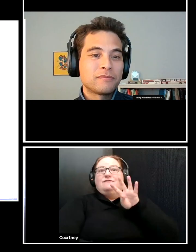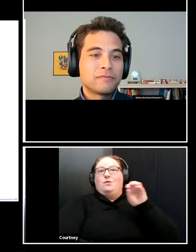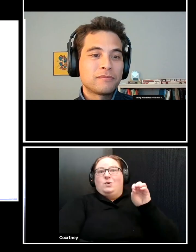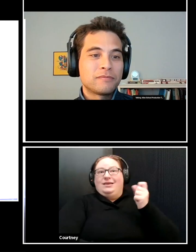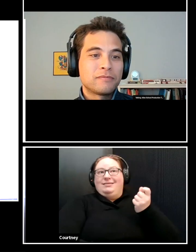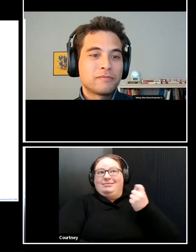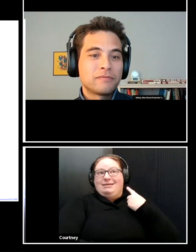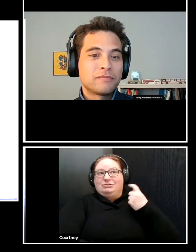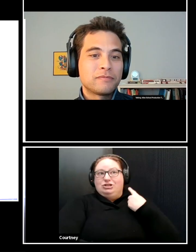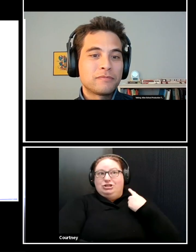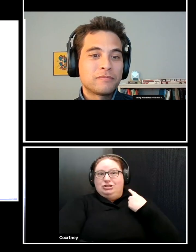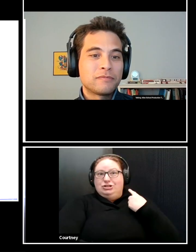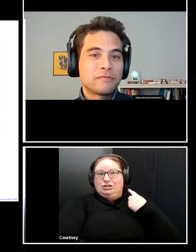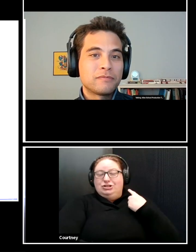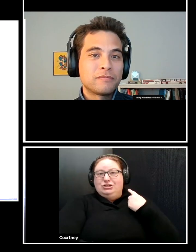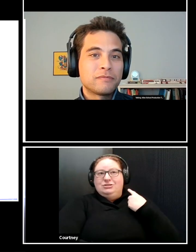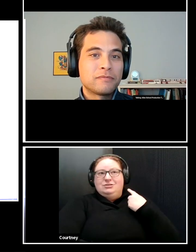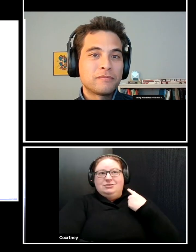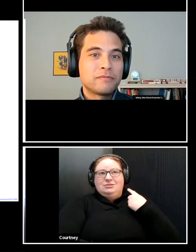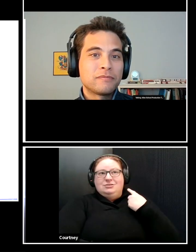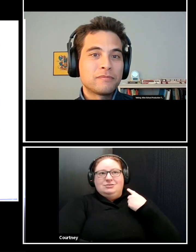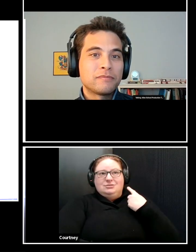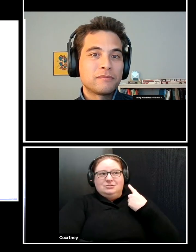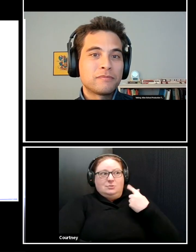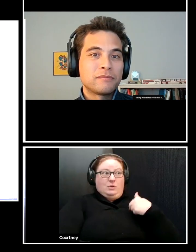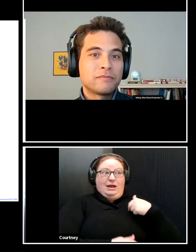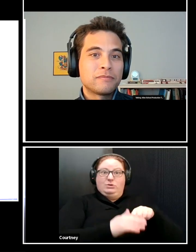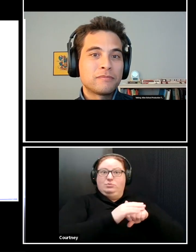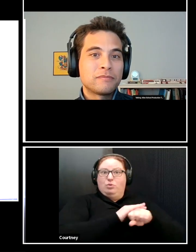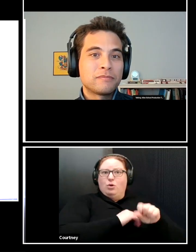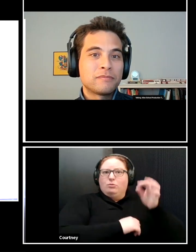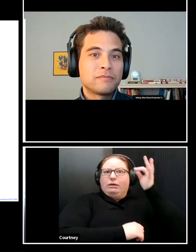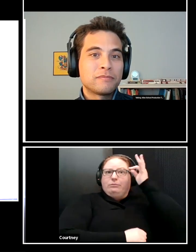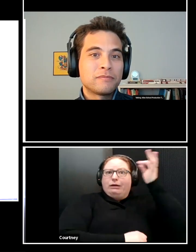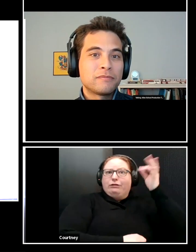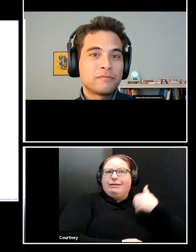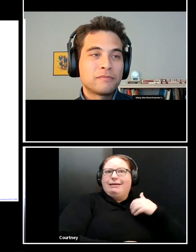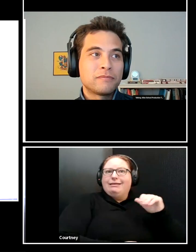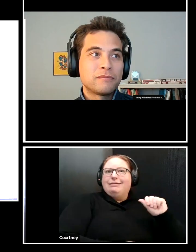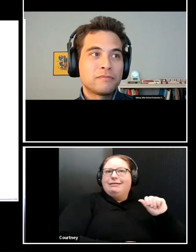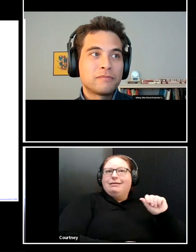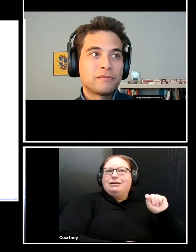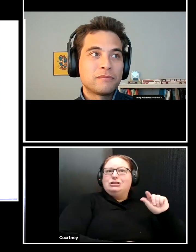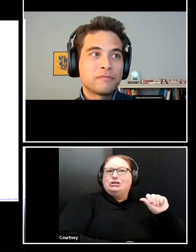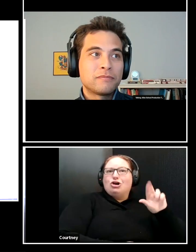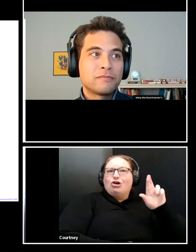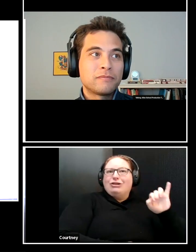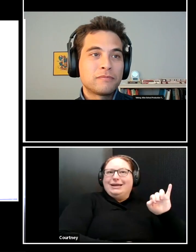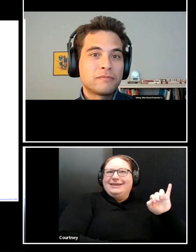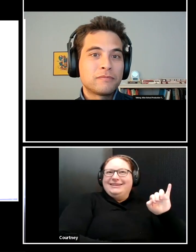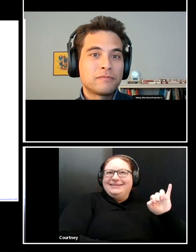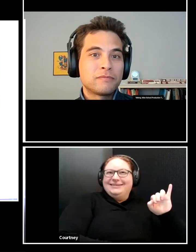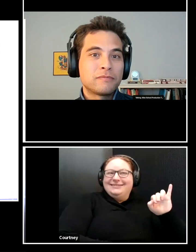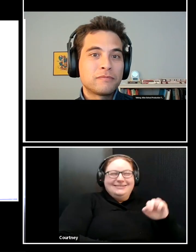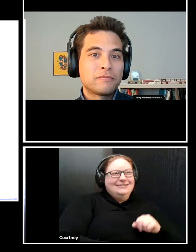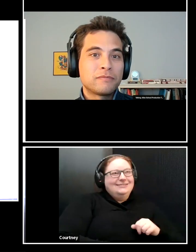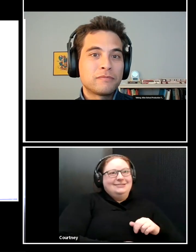uh there was barely Ataris when I was born. Um uh now you know it w it was it seemed amazing that